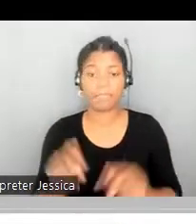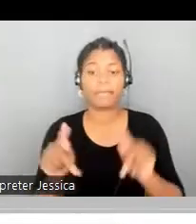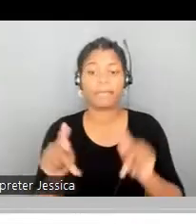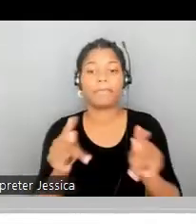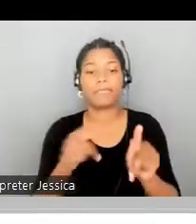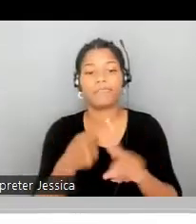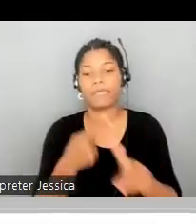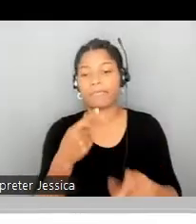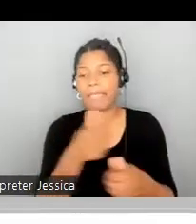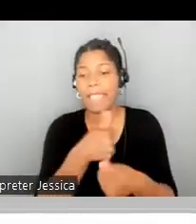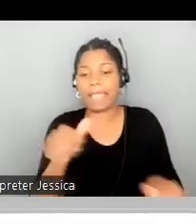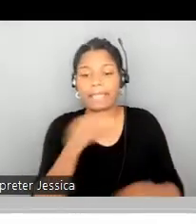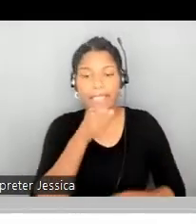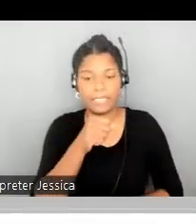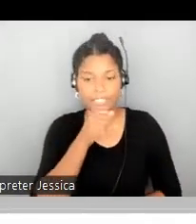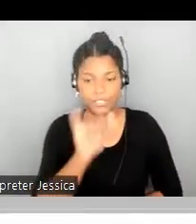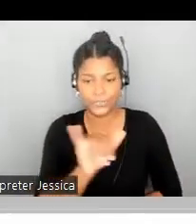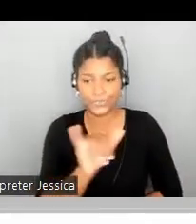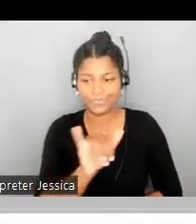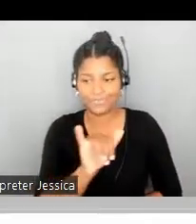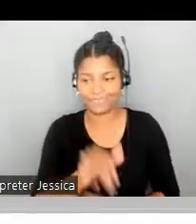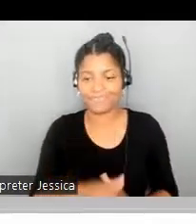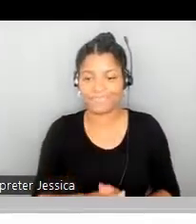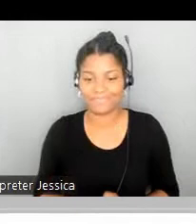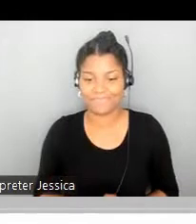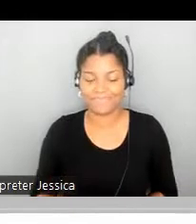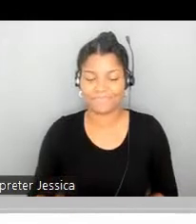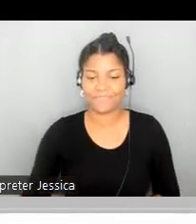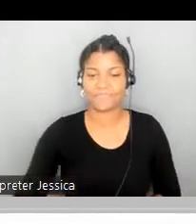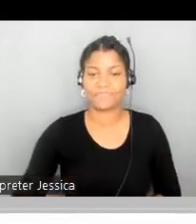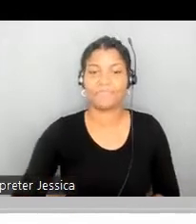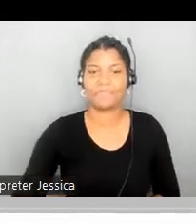Thanks for the question.